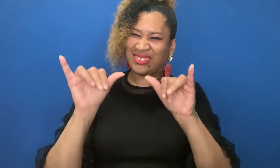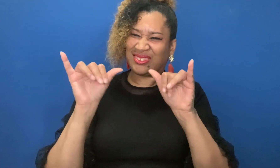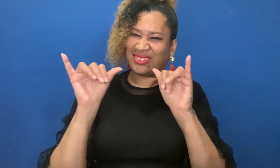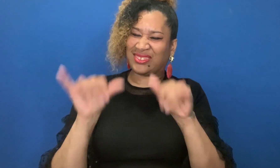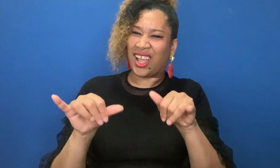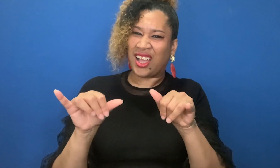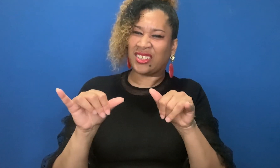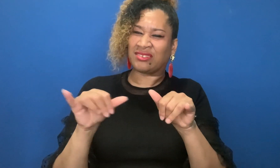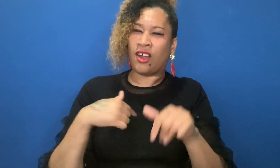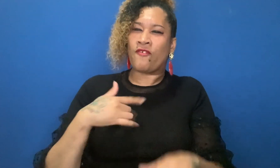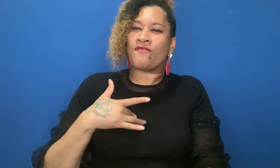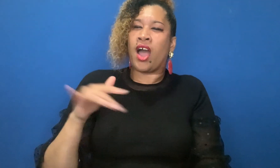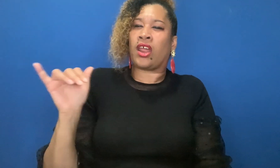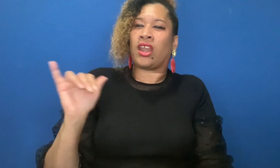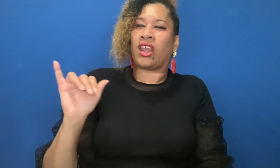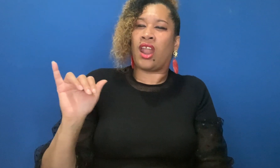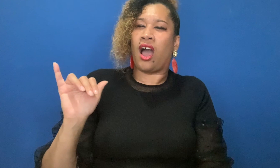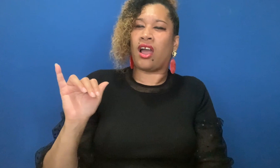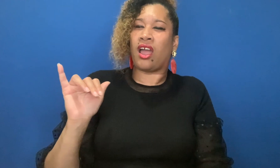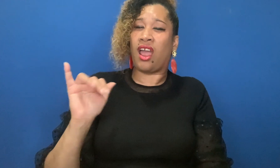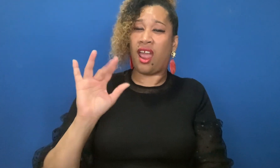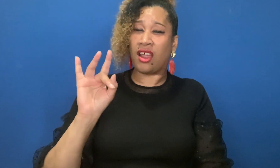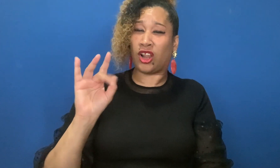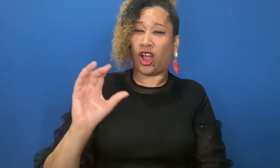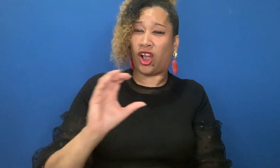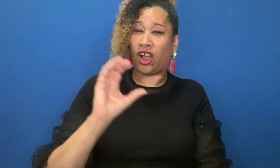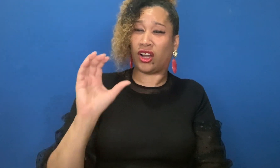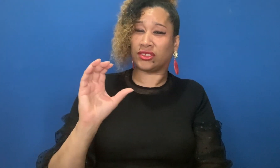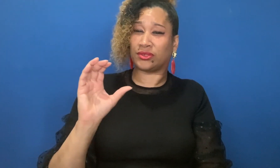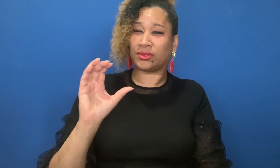It’s the same. I feel like it has been the same in the